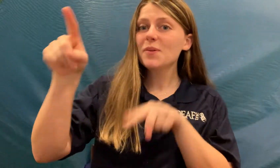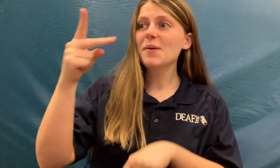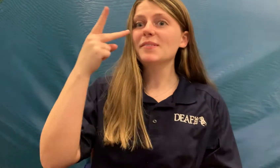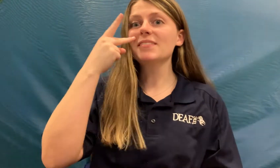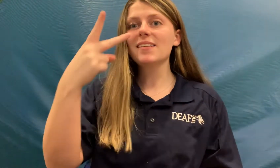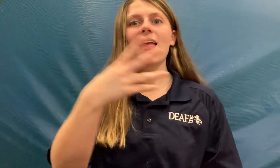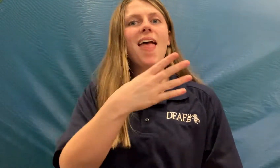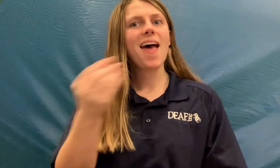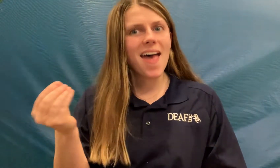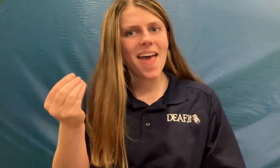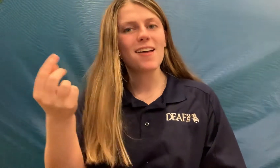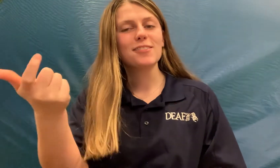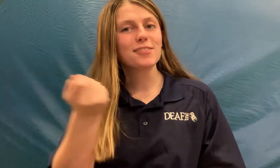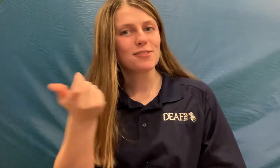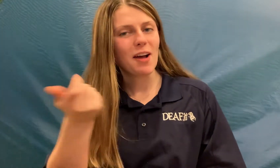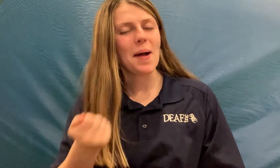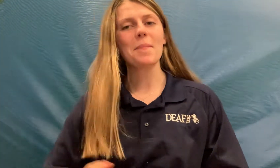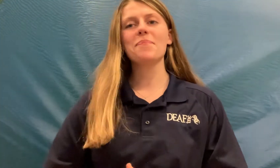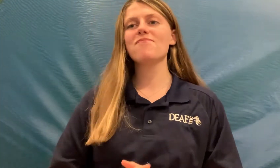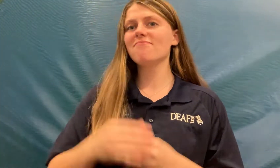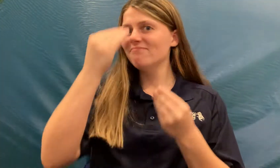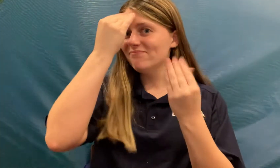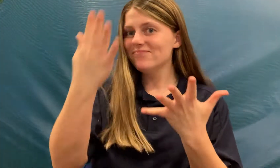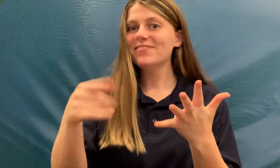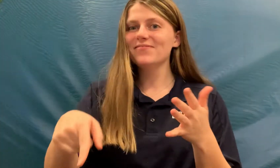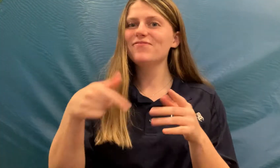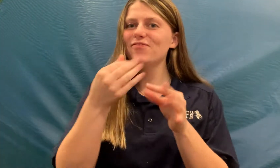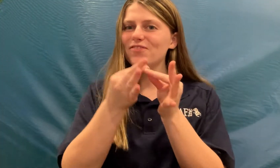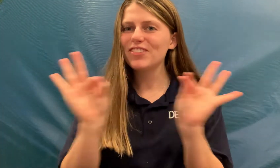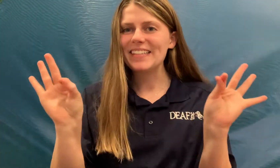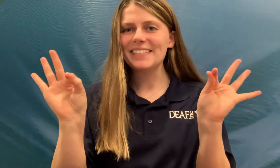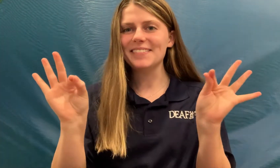and subscribe. It’s free!